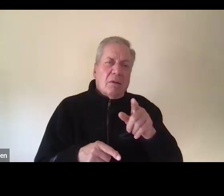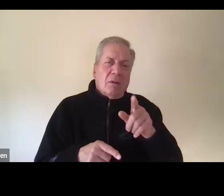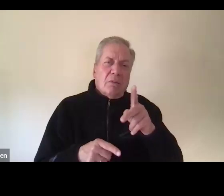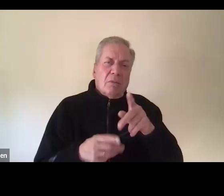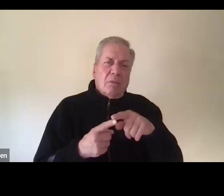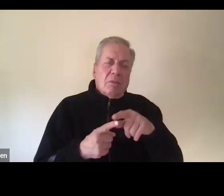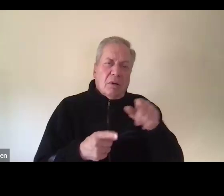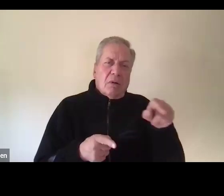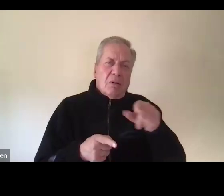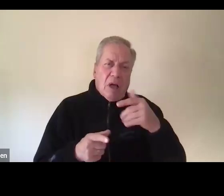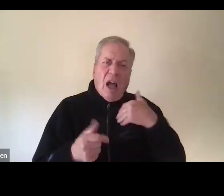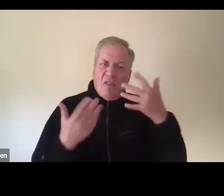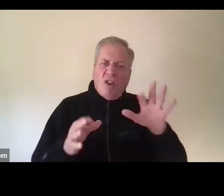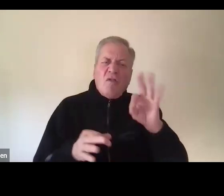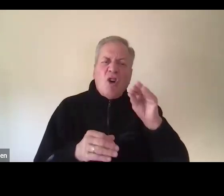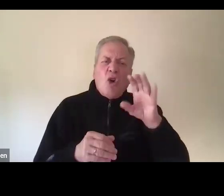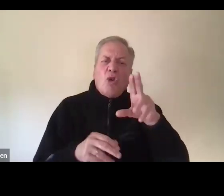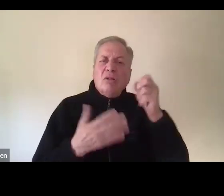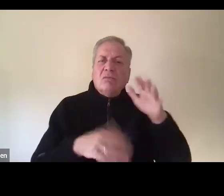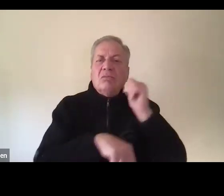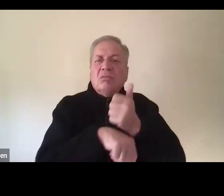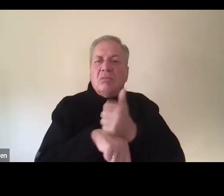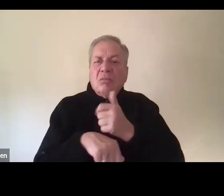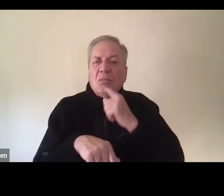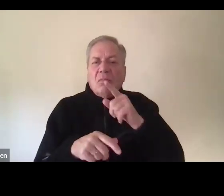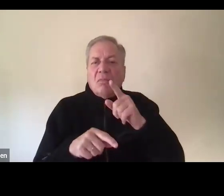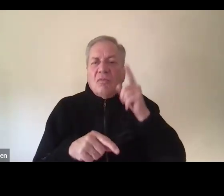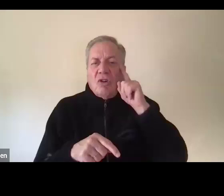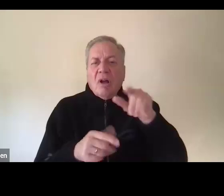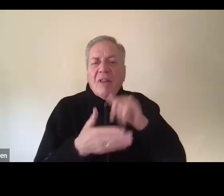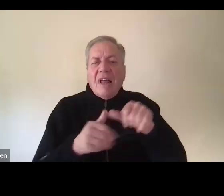they are focused on areas